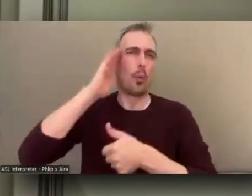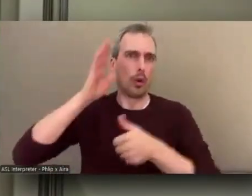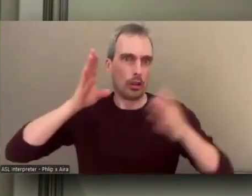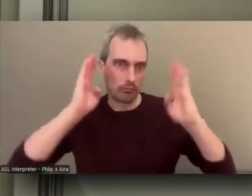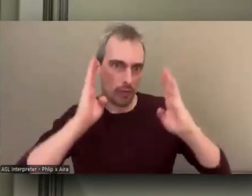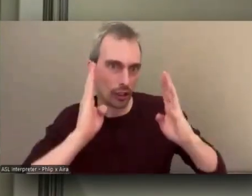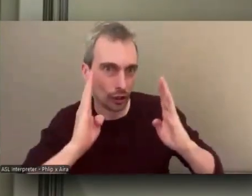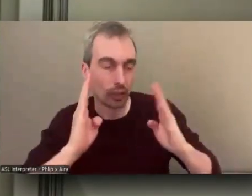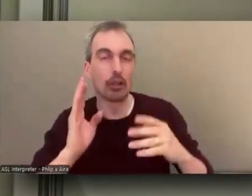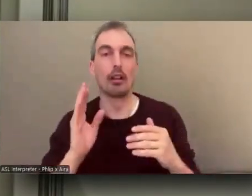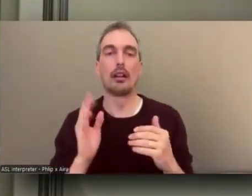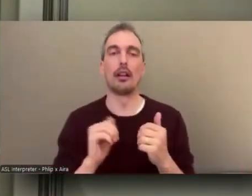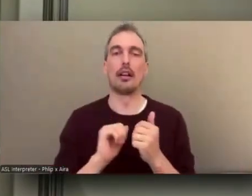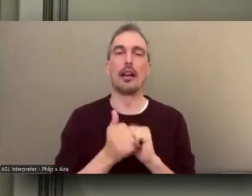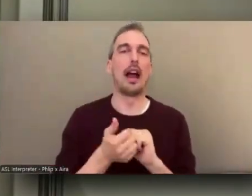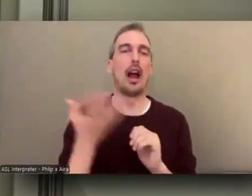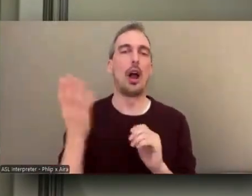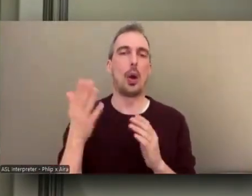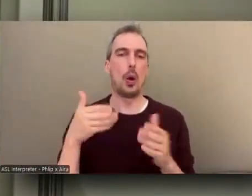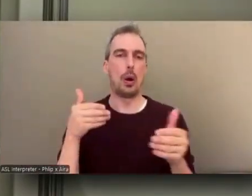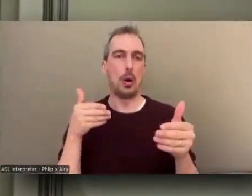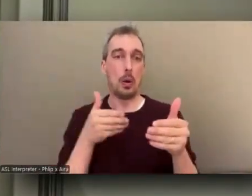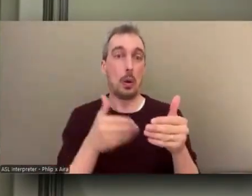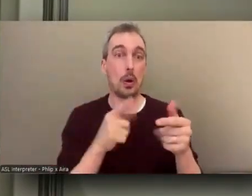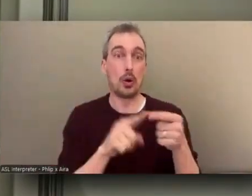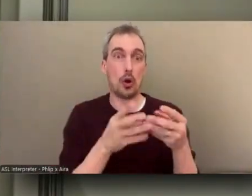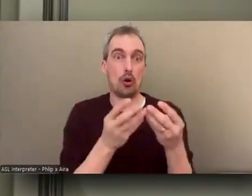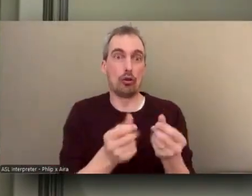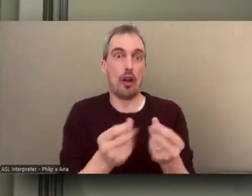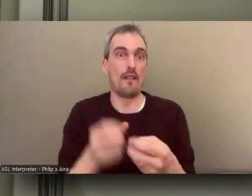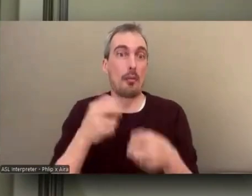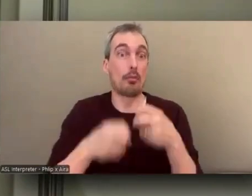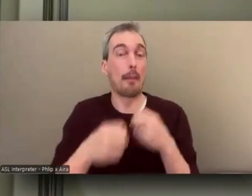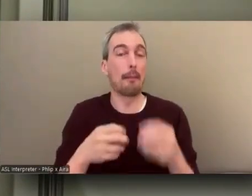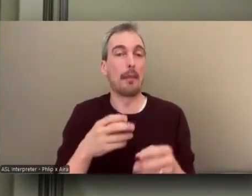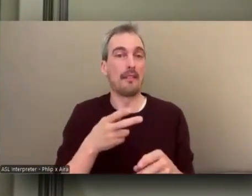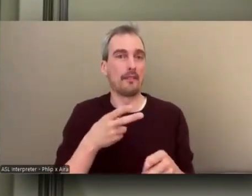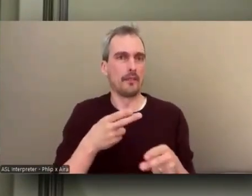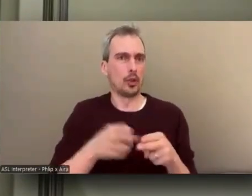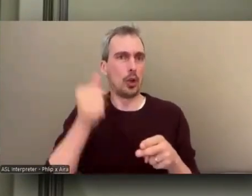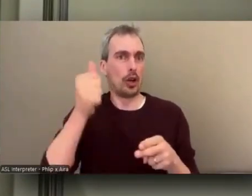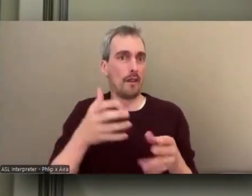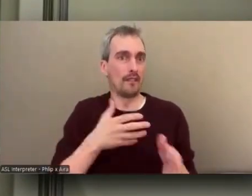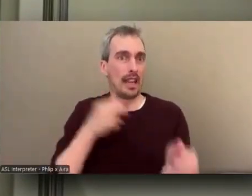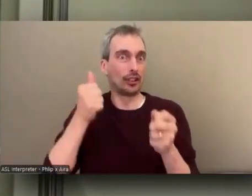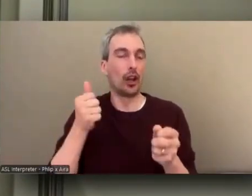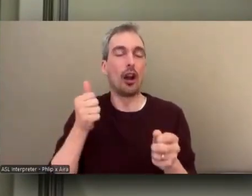to resolution as getting shorter. Like some of these kinds of things. Then those are numbers that might catch the attention of leadership.